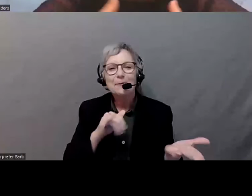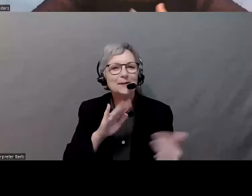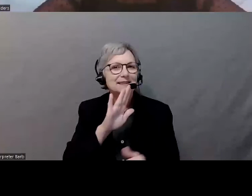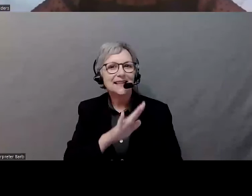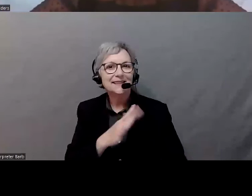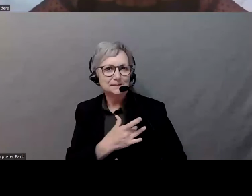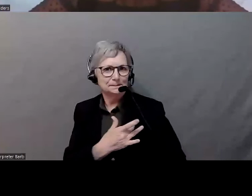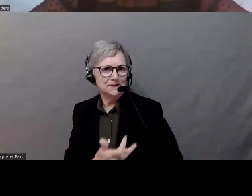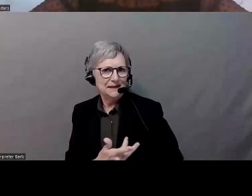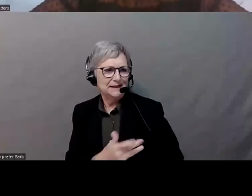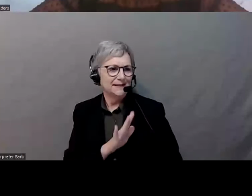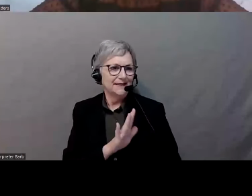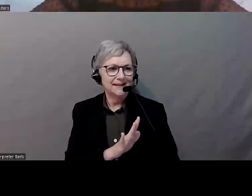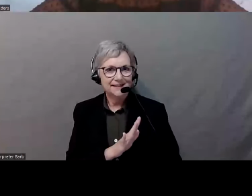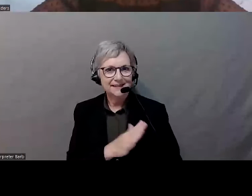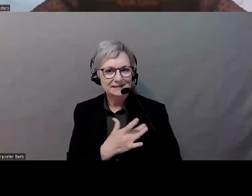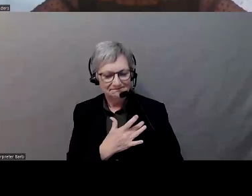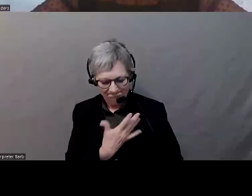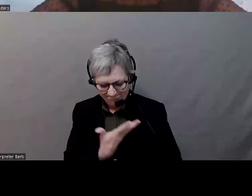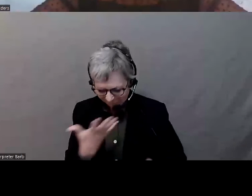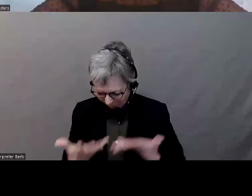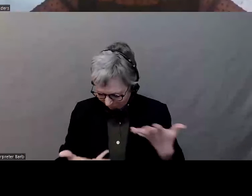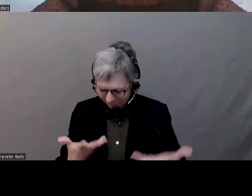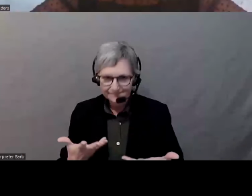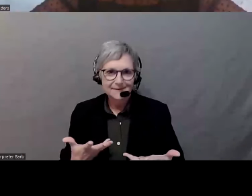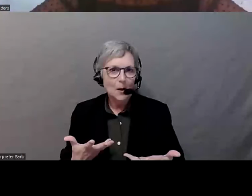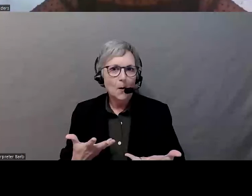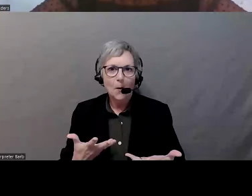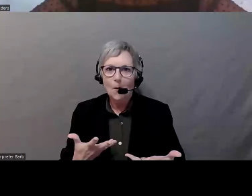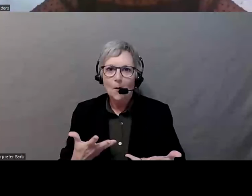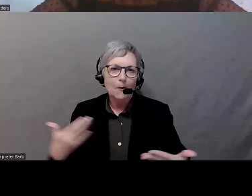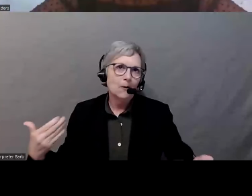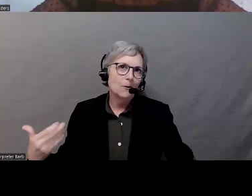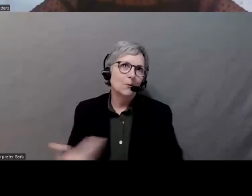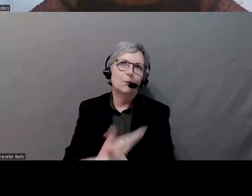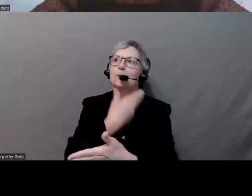STYLE AND HE CAME IN AND HE WAS LIKE NO ONE THAT WE EXPERIENCED